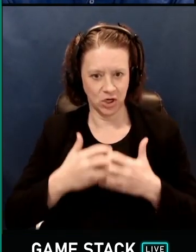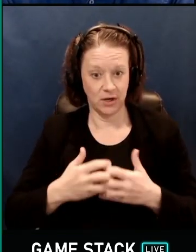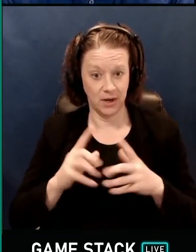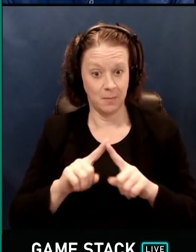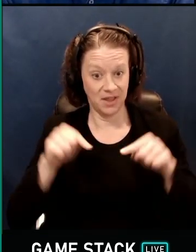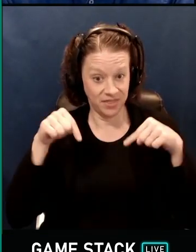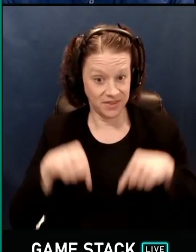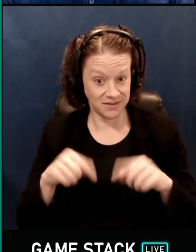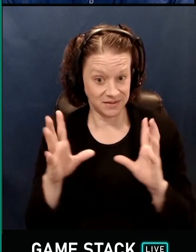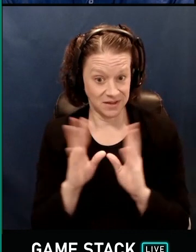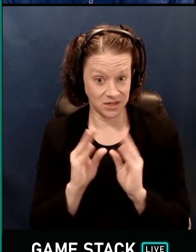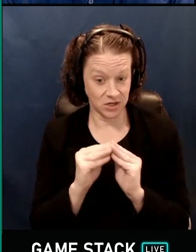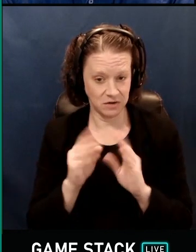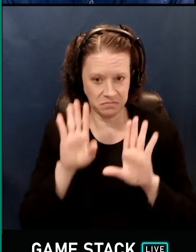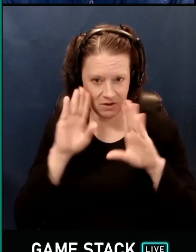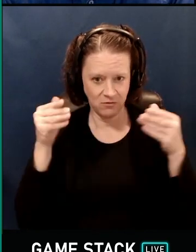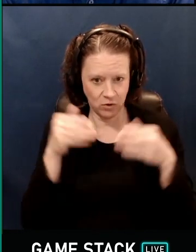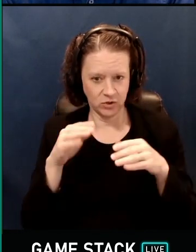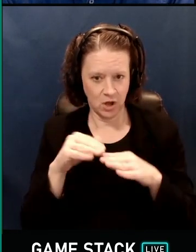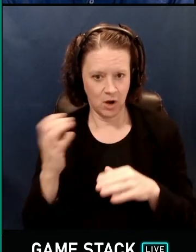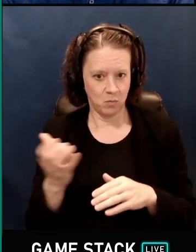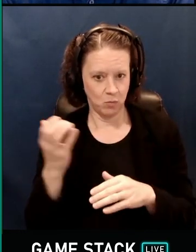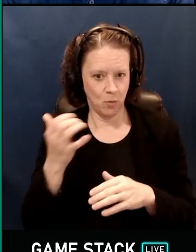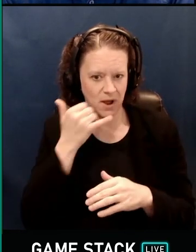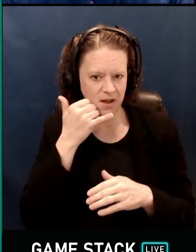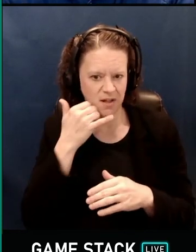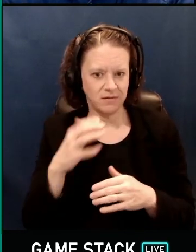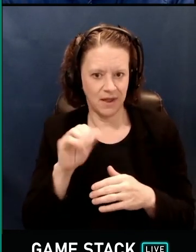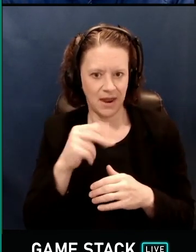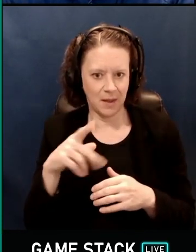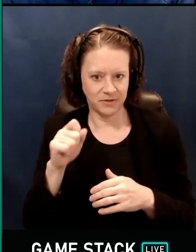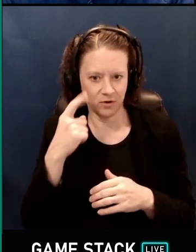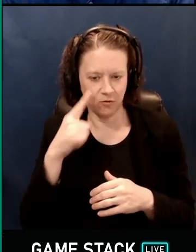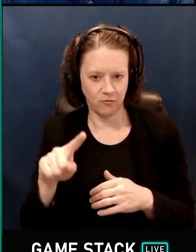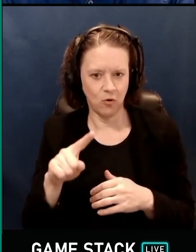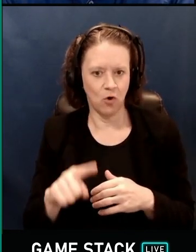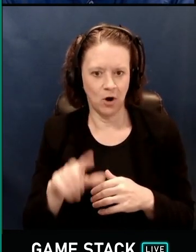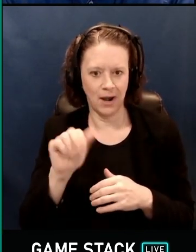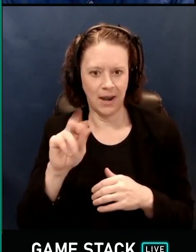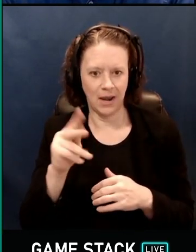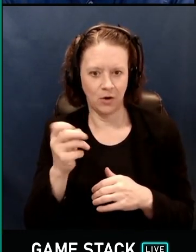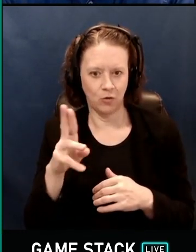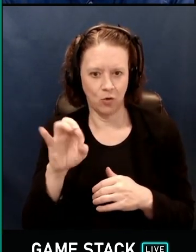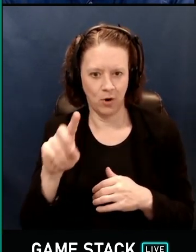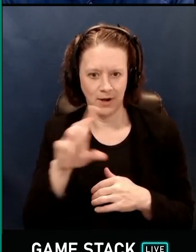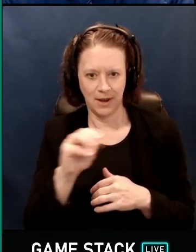on mobile apps for Android and iOS platforms. Unity is a key component,